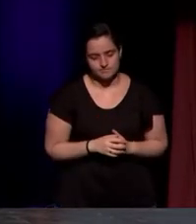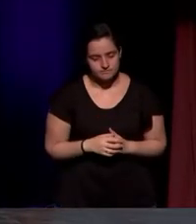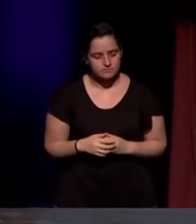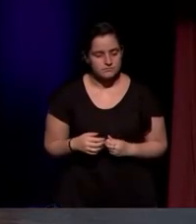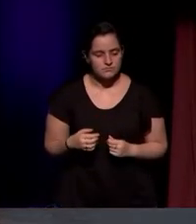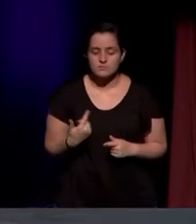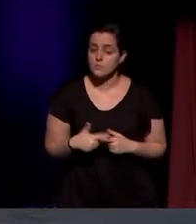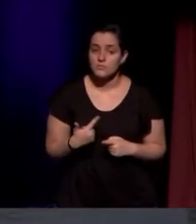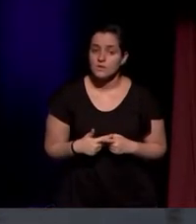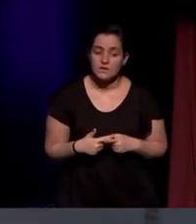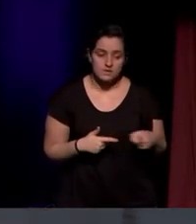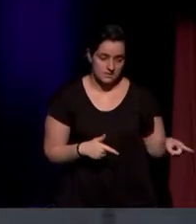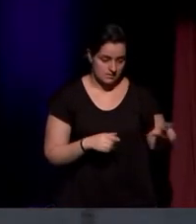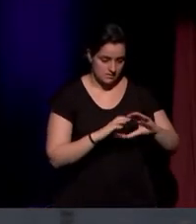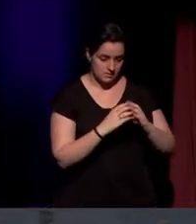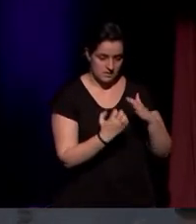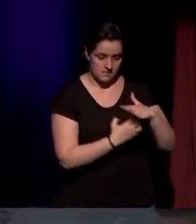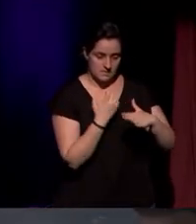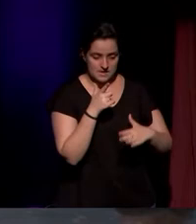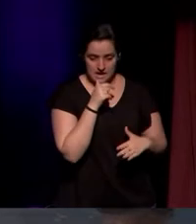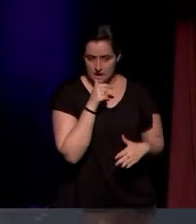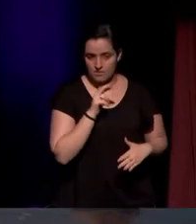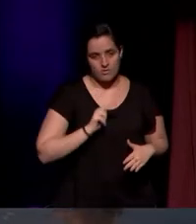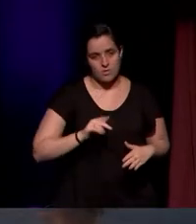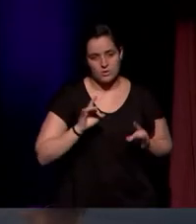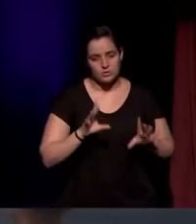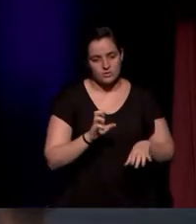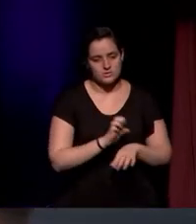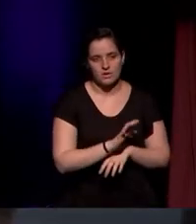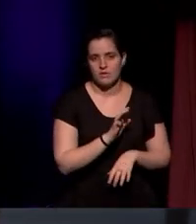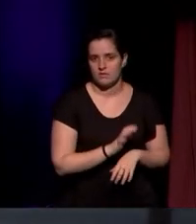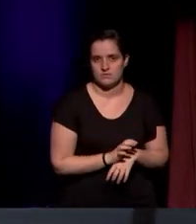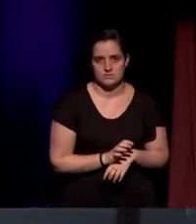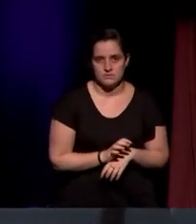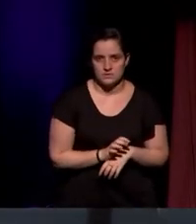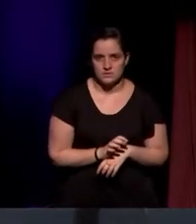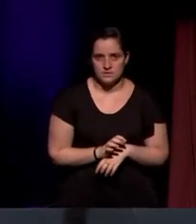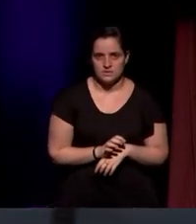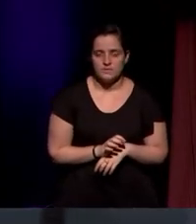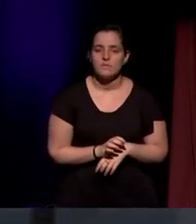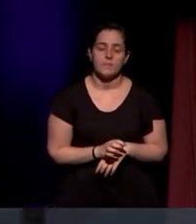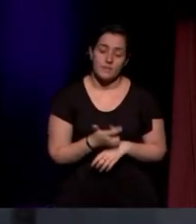the water company, it is not only state, and has another problem,